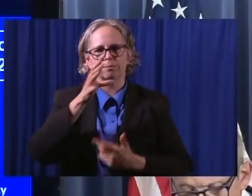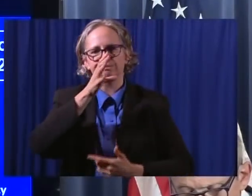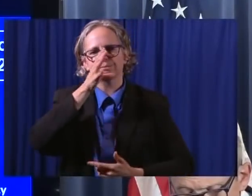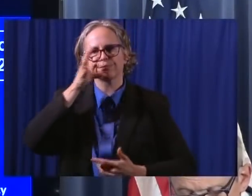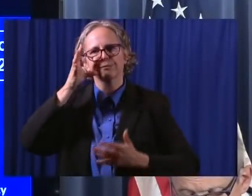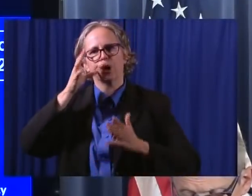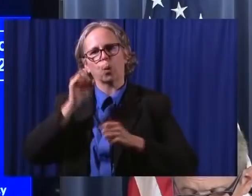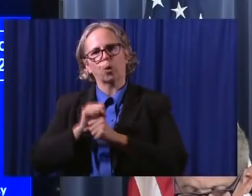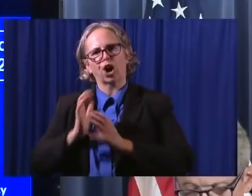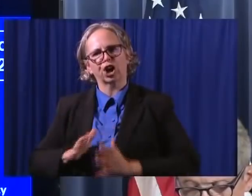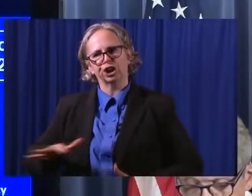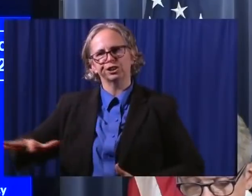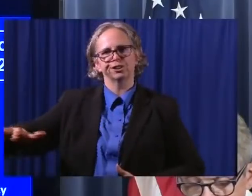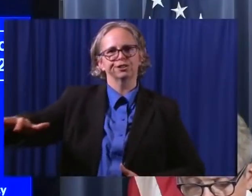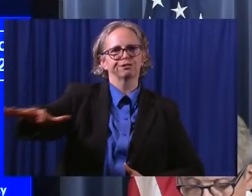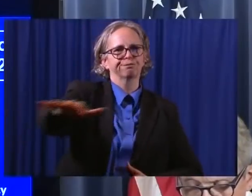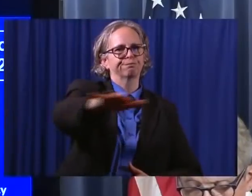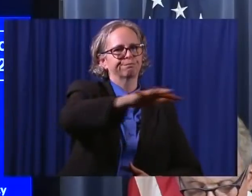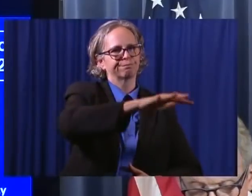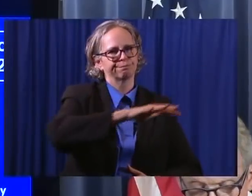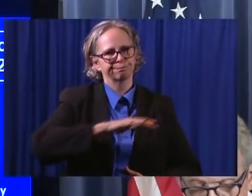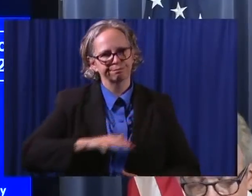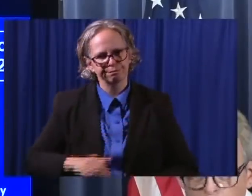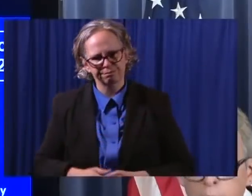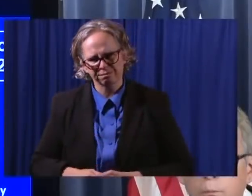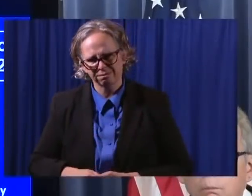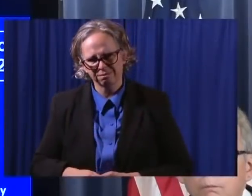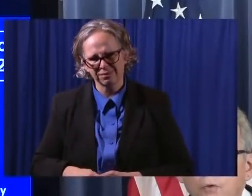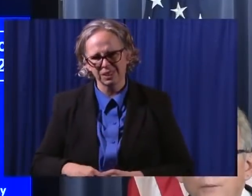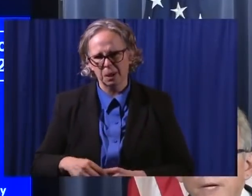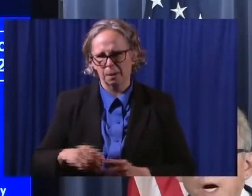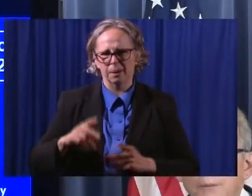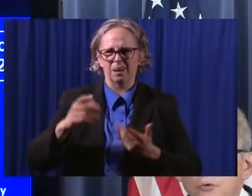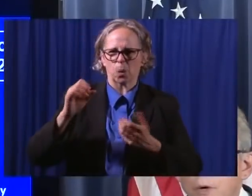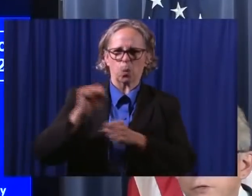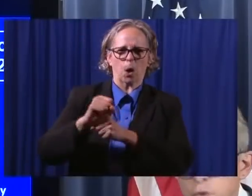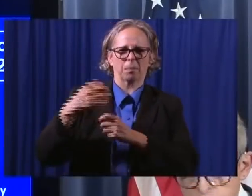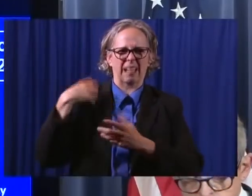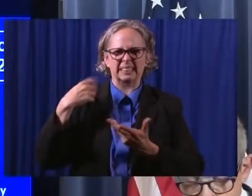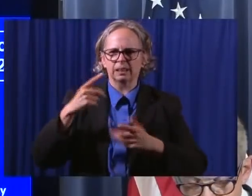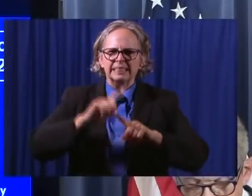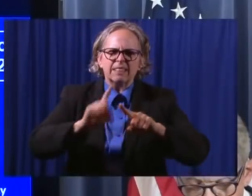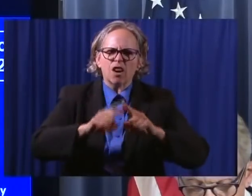BY FAR THE SMALLEST COUNTY. WE ARE SEEING A AND HURON COUNTY PRIMARILY BECAUSE OF AGRICULTURAL